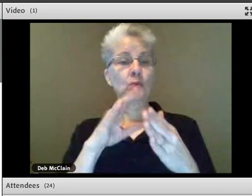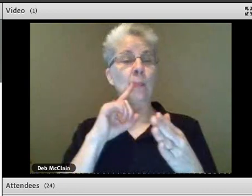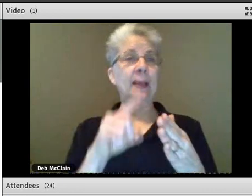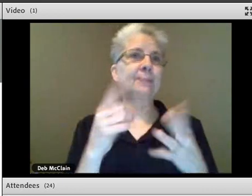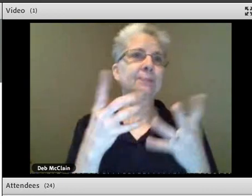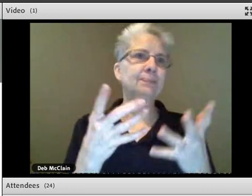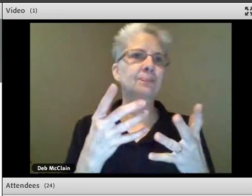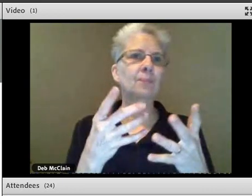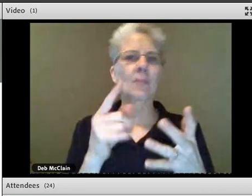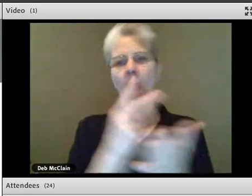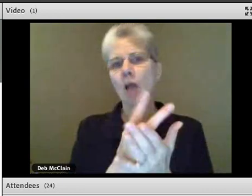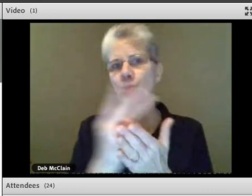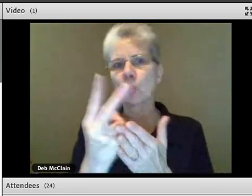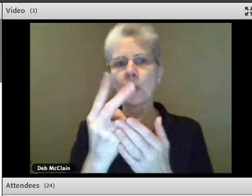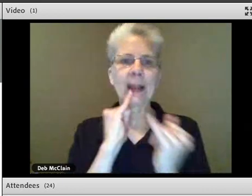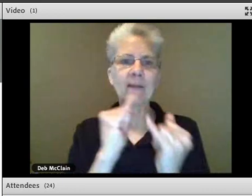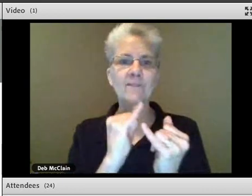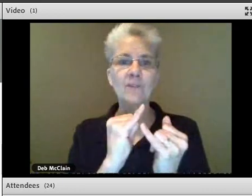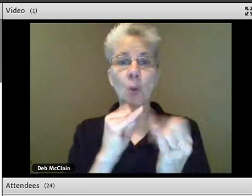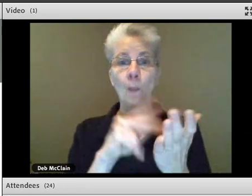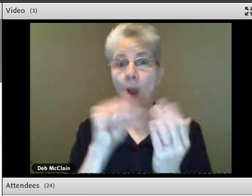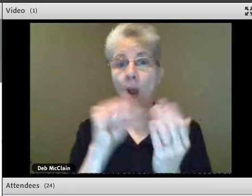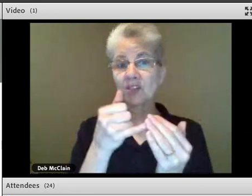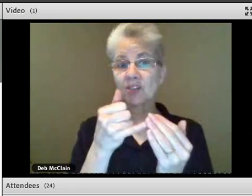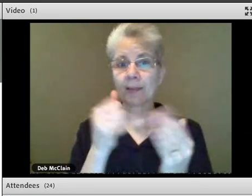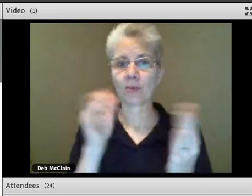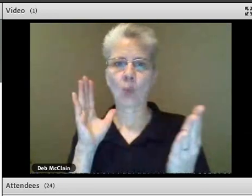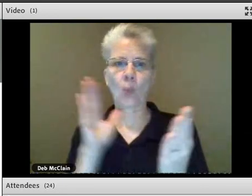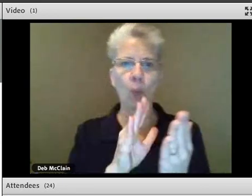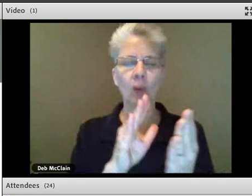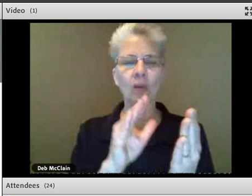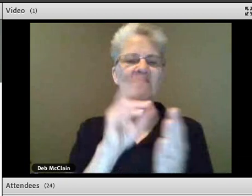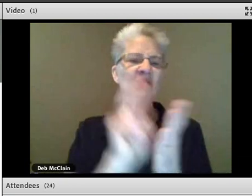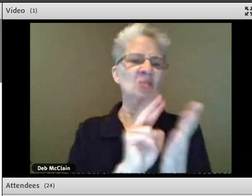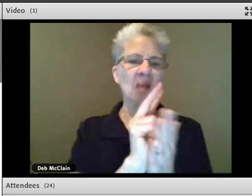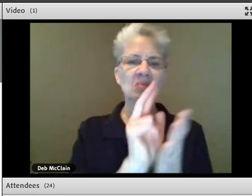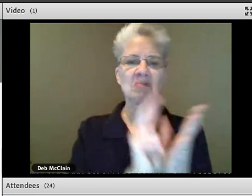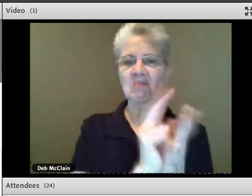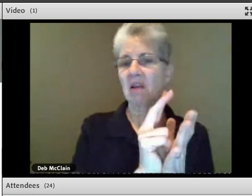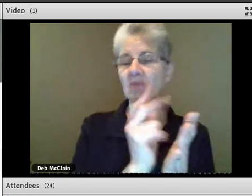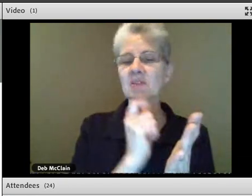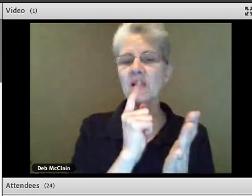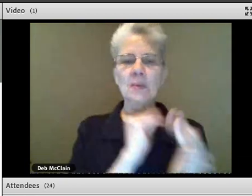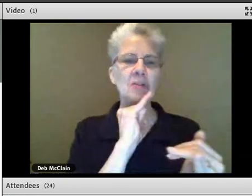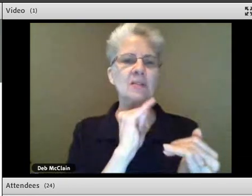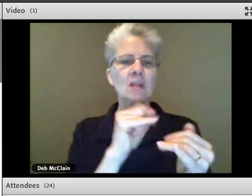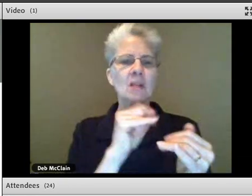a 2-week interview project down to a couple hours, where we just review people's responses.